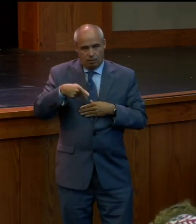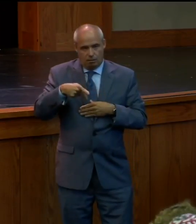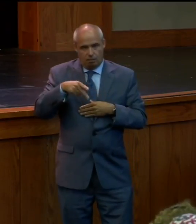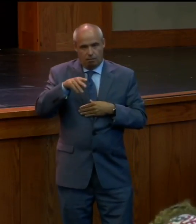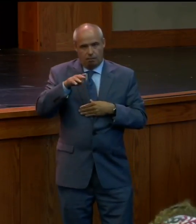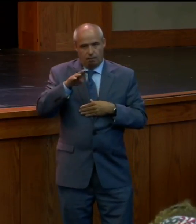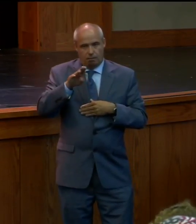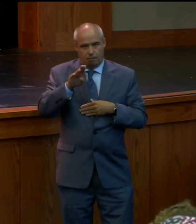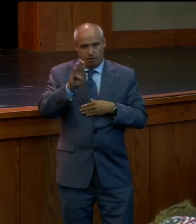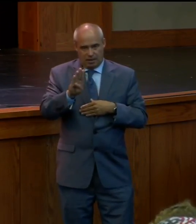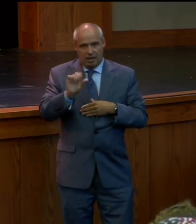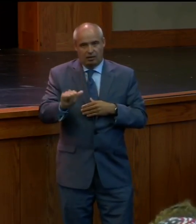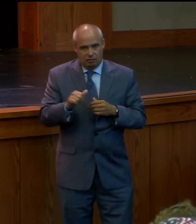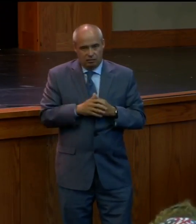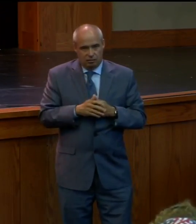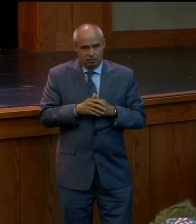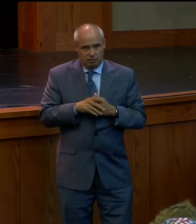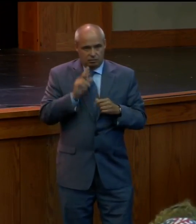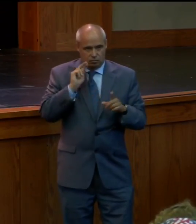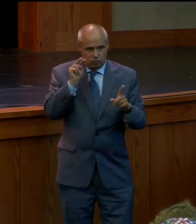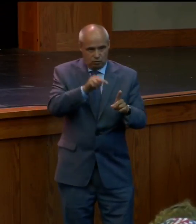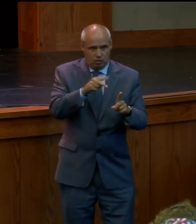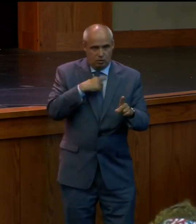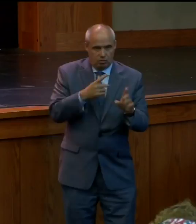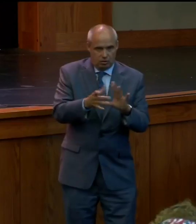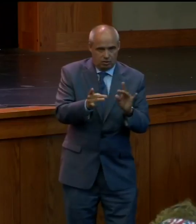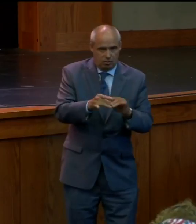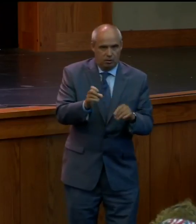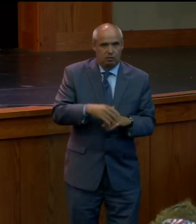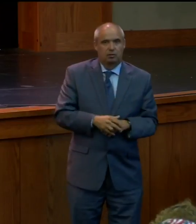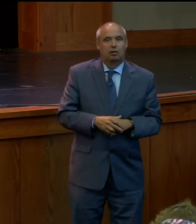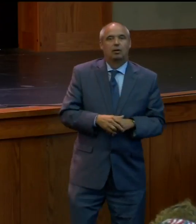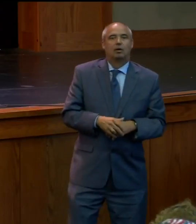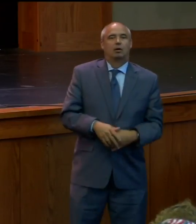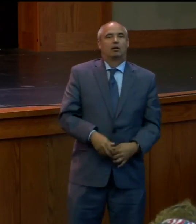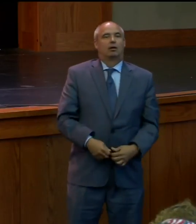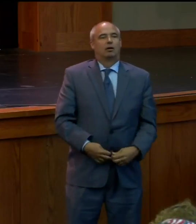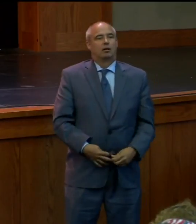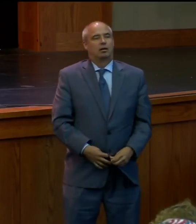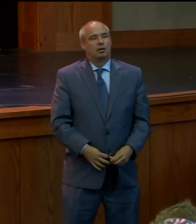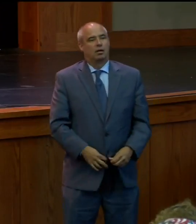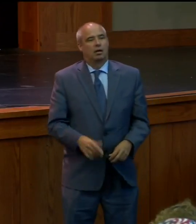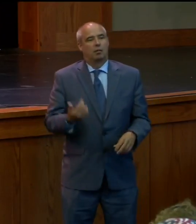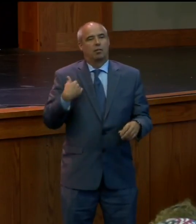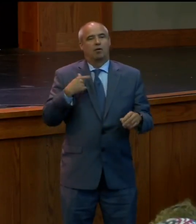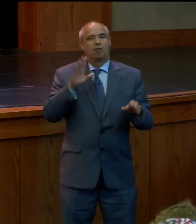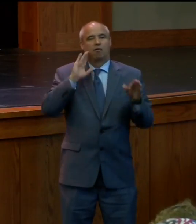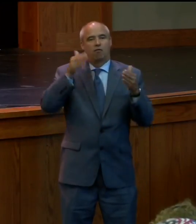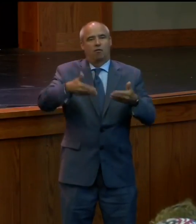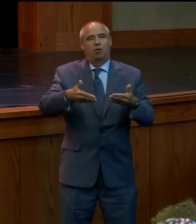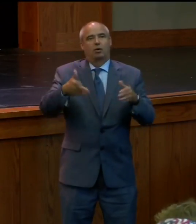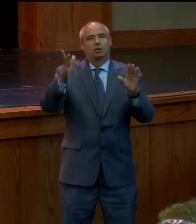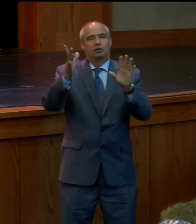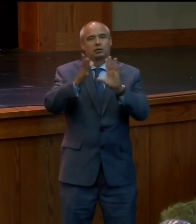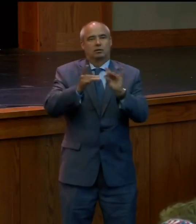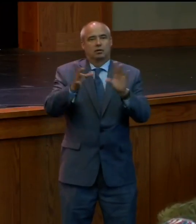SO THAT IS THE PERSPECTIVE THAT I'M GOING TO BRING TO MY COMMUNITIES. THE FOCUS OF MUCH OF THE TESTIMONY THIS MORNING HAS BEEN